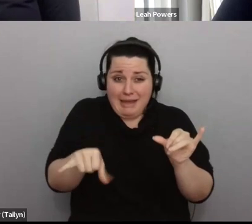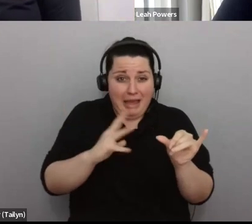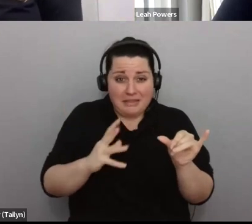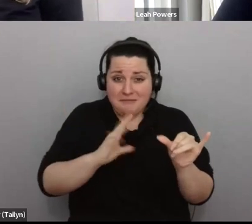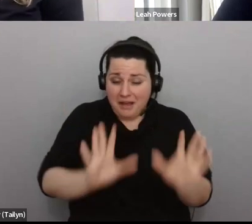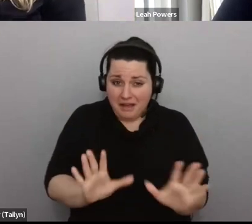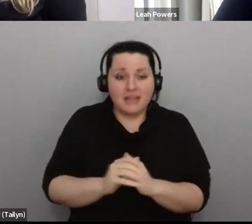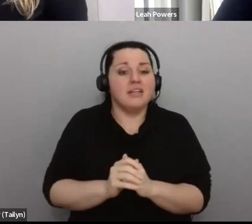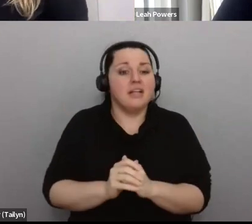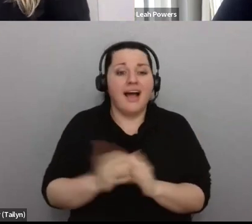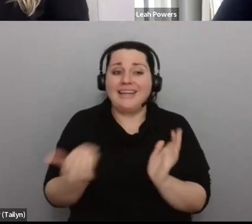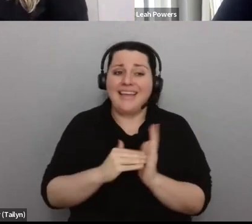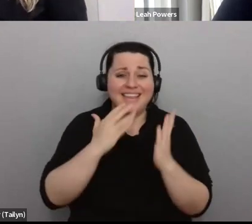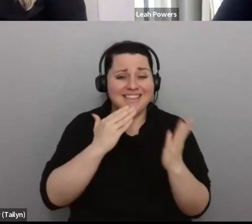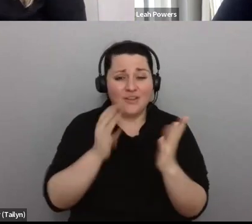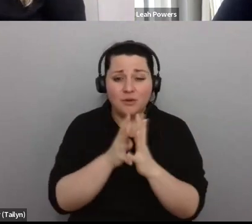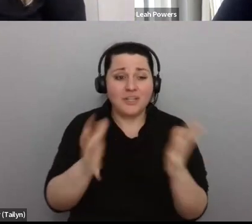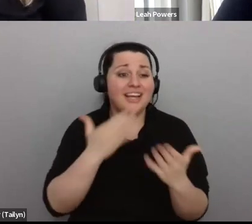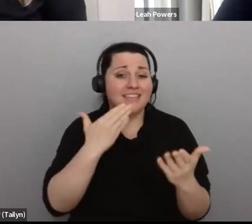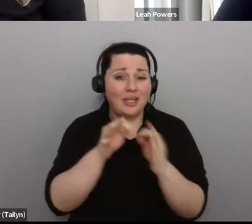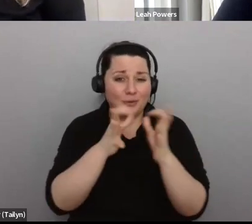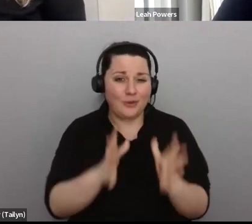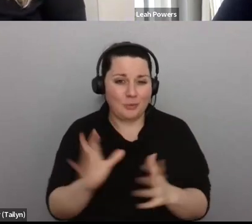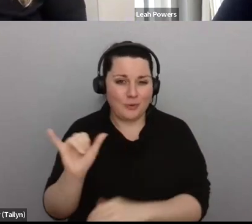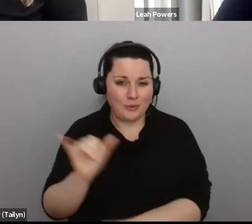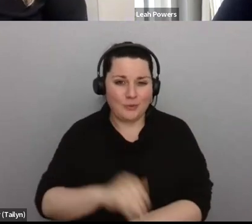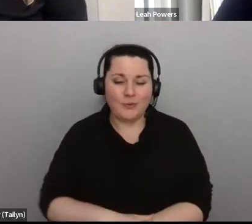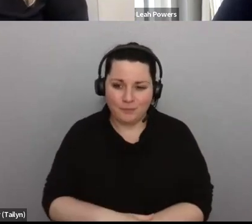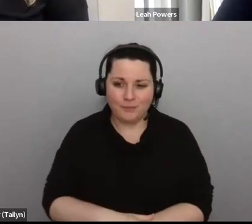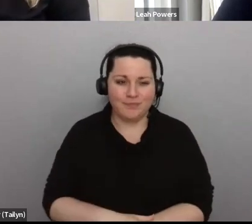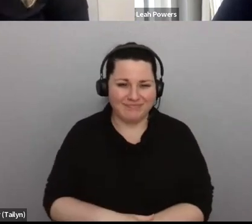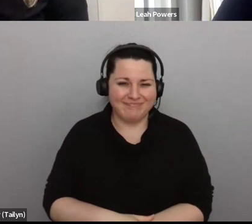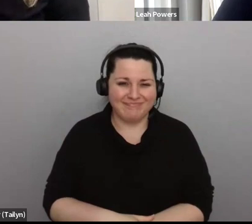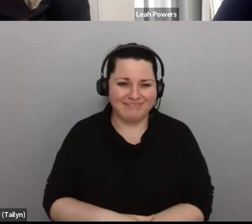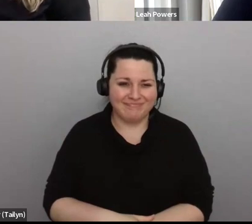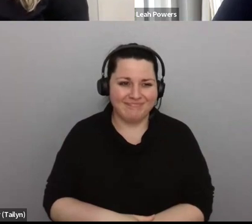Ayelen: again. Thank you so much, and thank you to our interpreters as well. ASL Interpreter (Tailyn): Thank you.